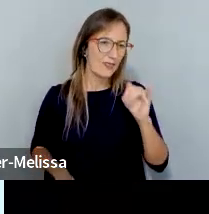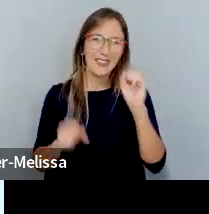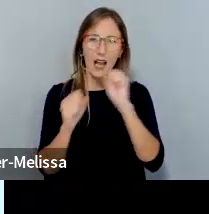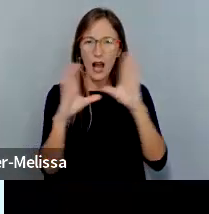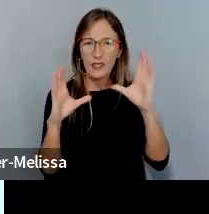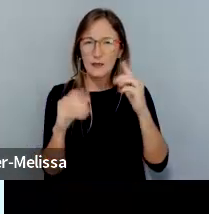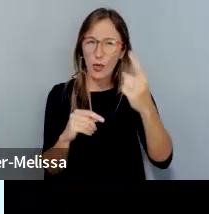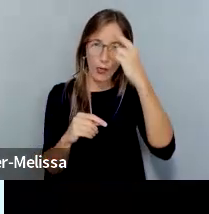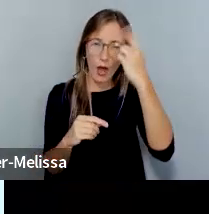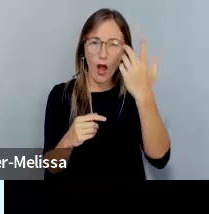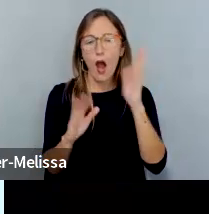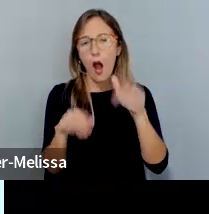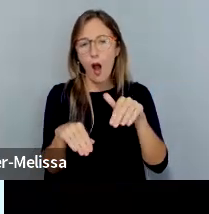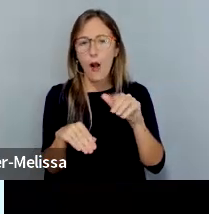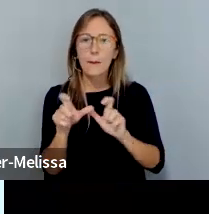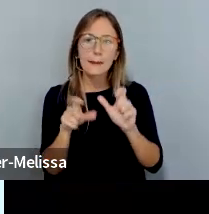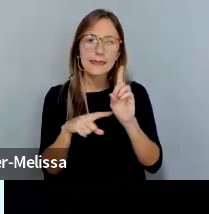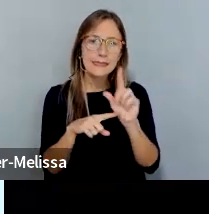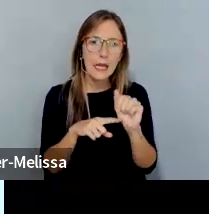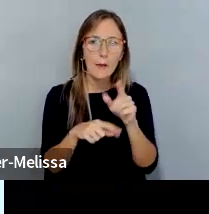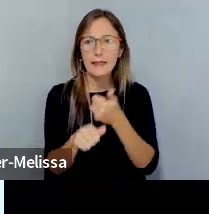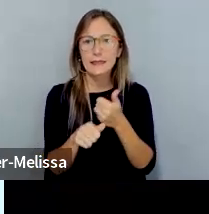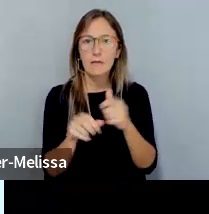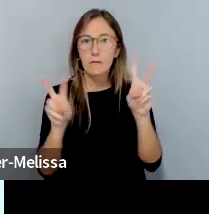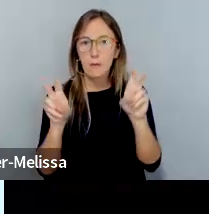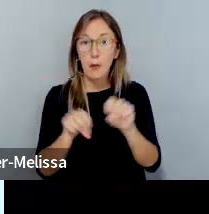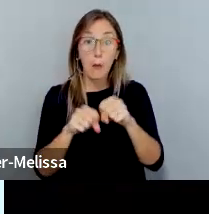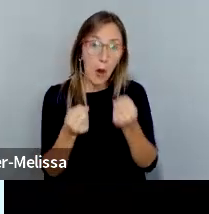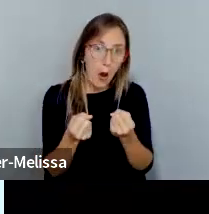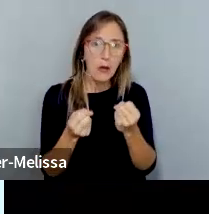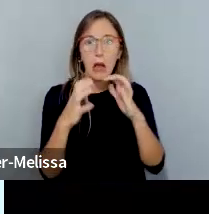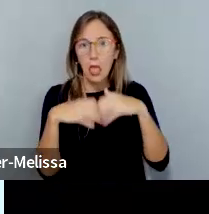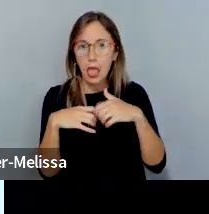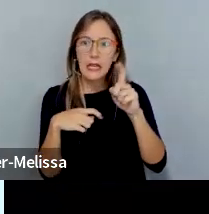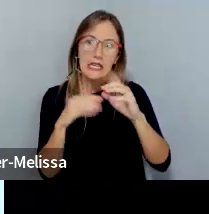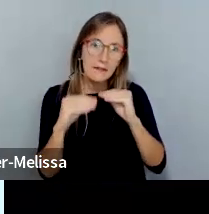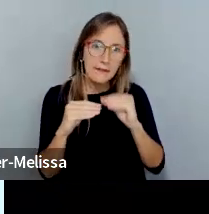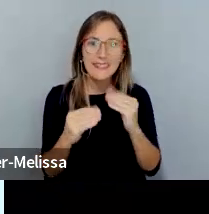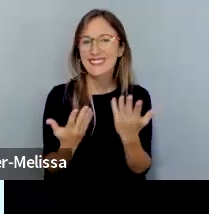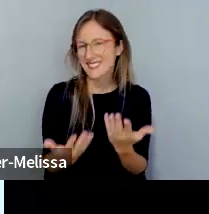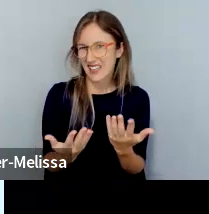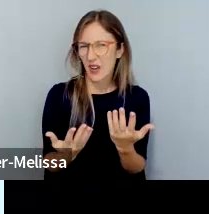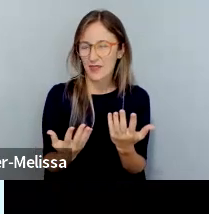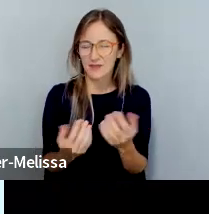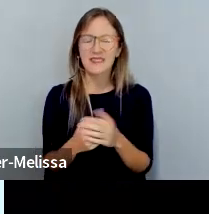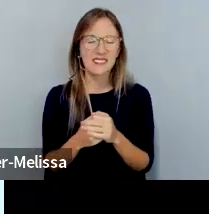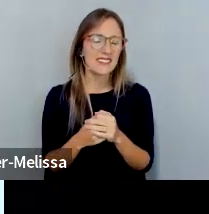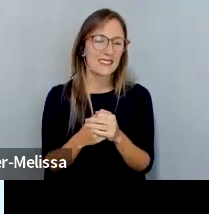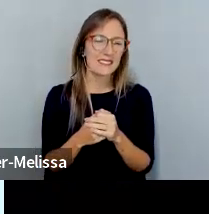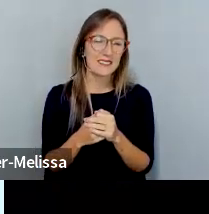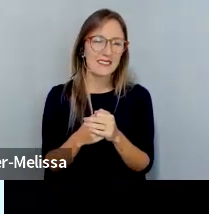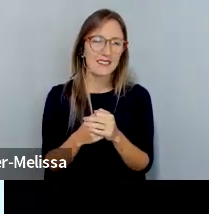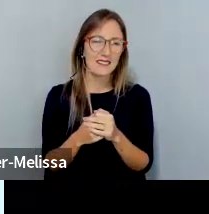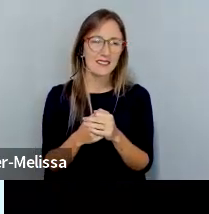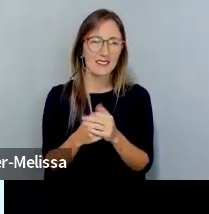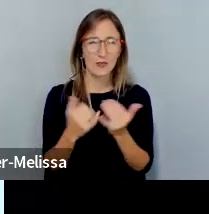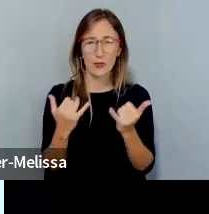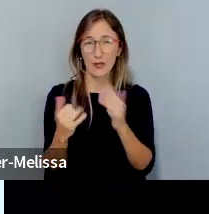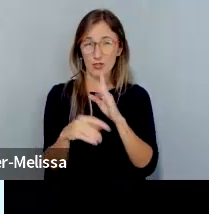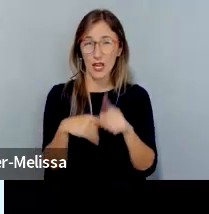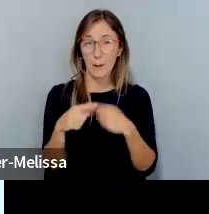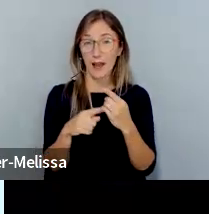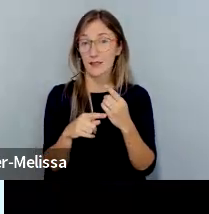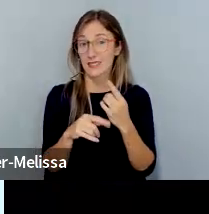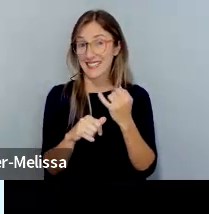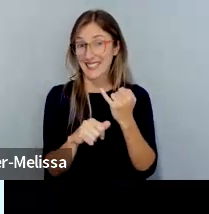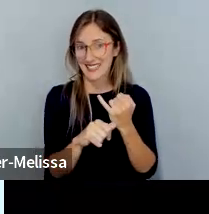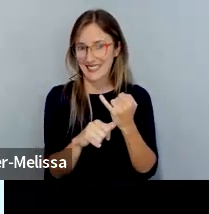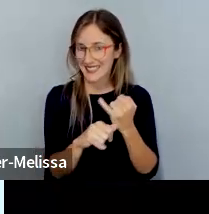will. This whole idea of being broken and needing fixed. Marsha, jump in